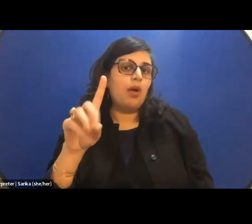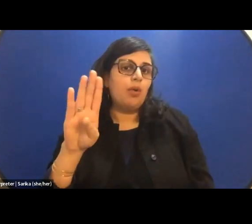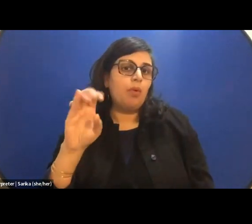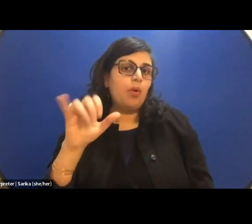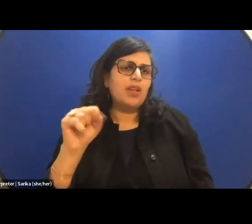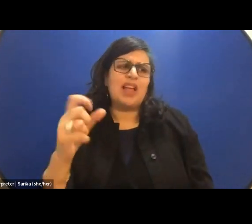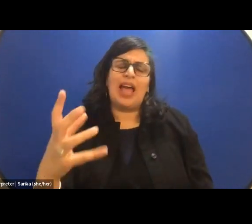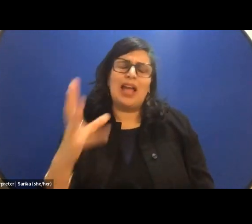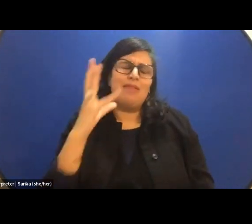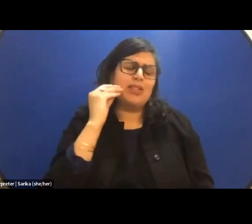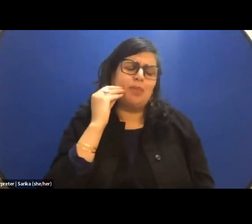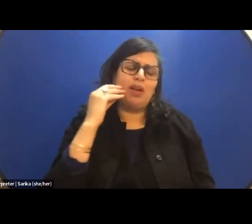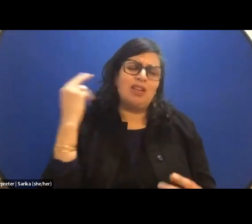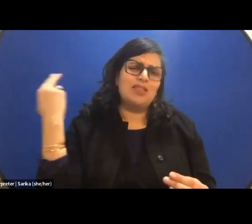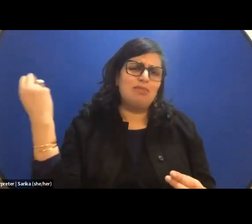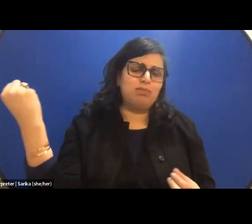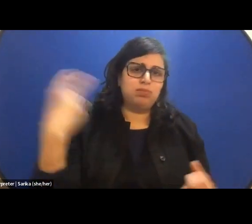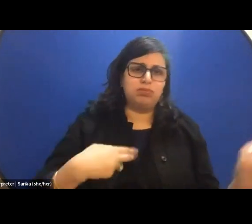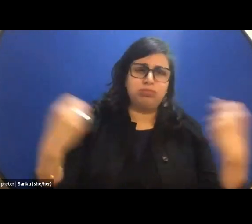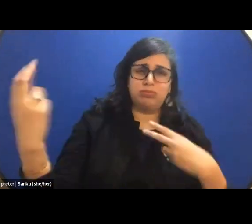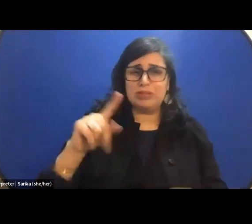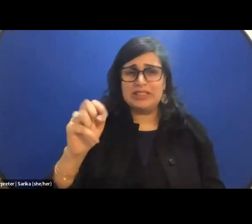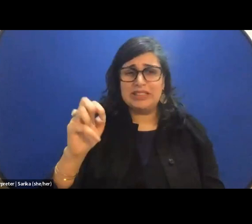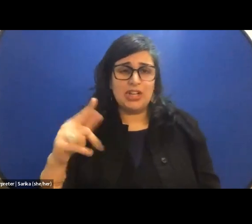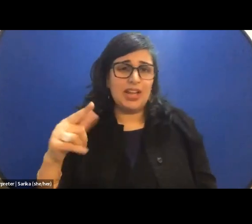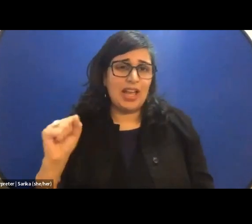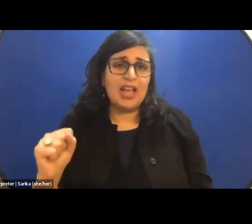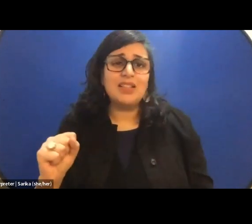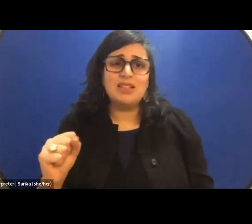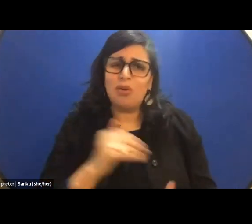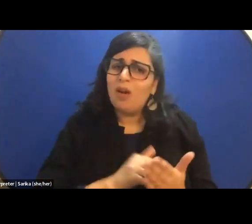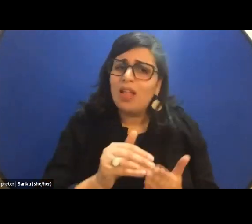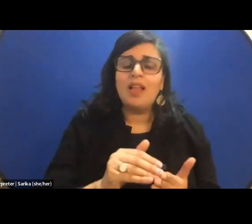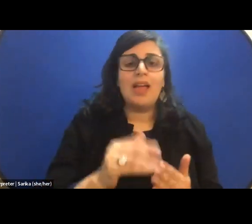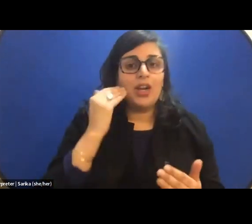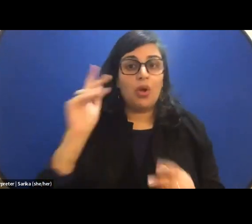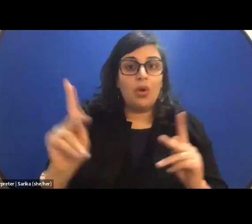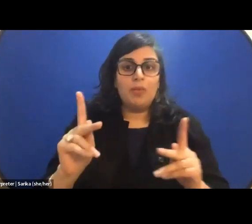protests at 2020. And a few counter protests of the proud boys. I was tear gassed regularly. Have been hit with